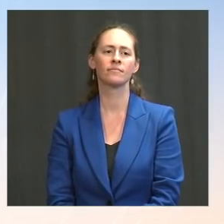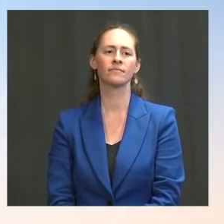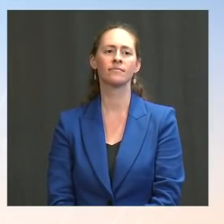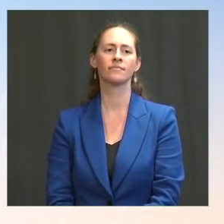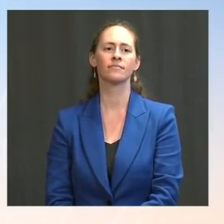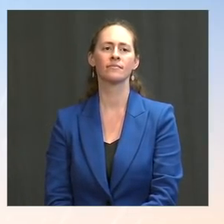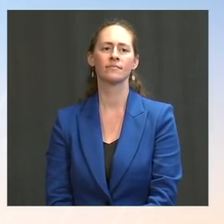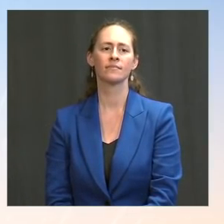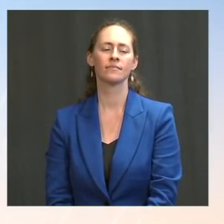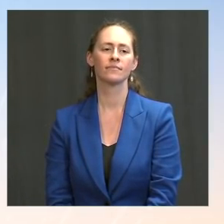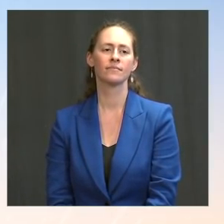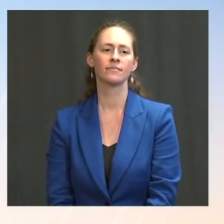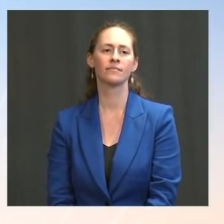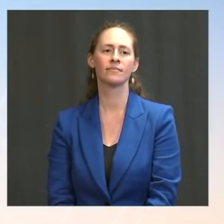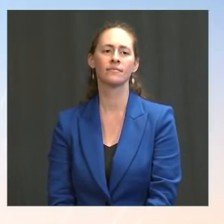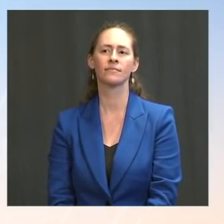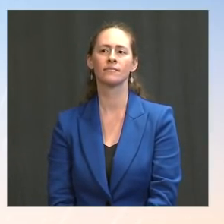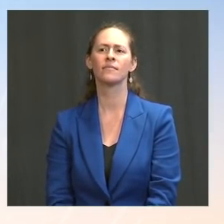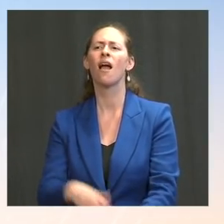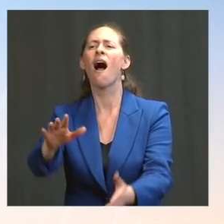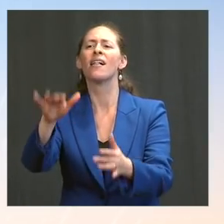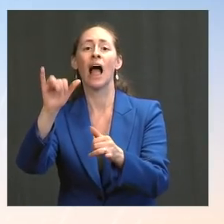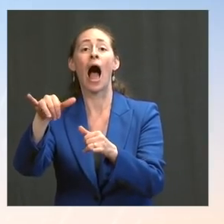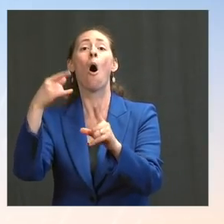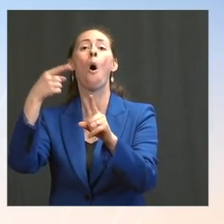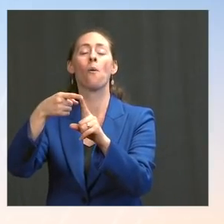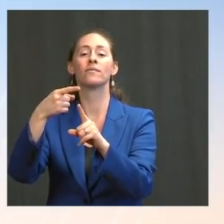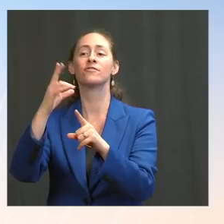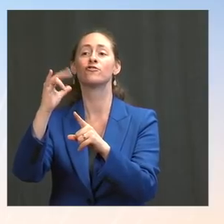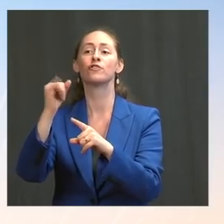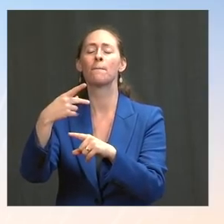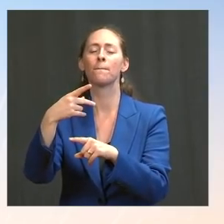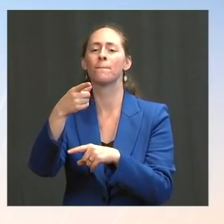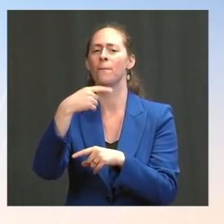The Press: And then, just chips -- Mr. Deese: Oh, chips. Yeah, yeah, yeah. So, look, this has been an issue that we've been, you know,